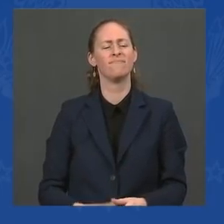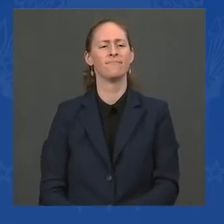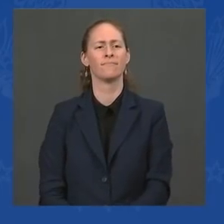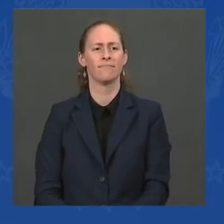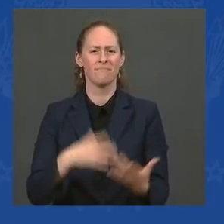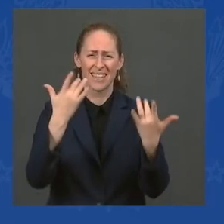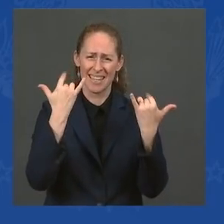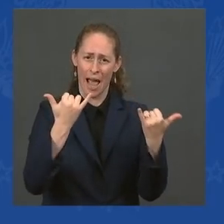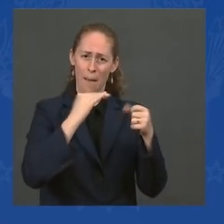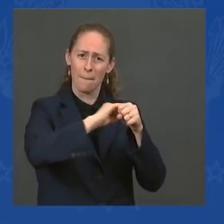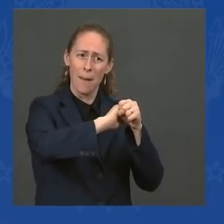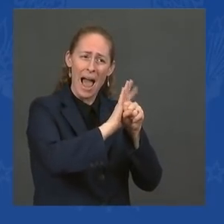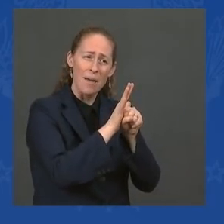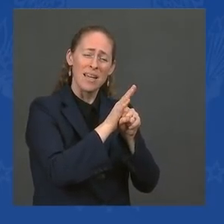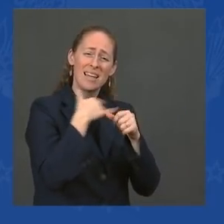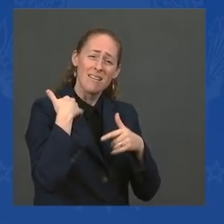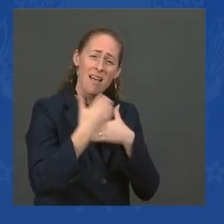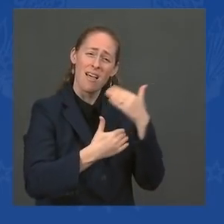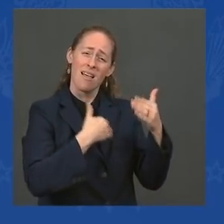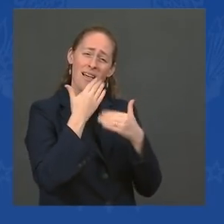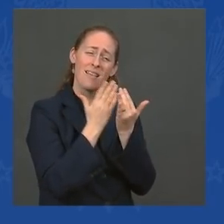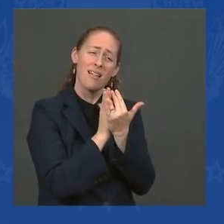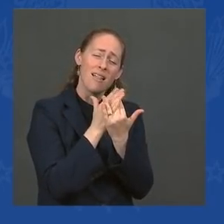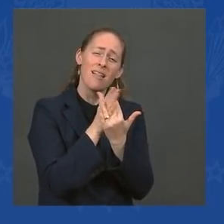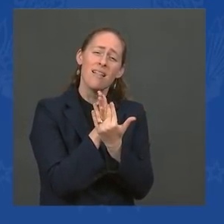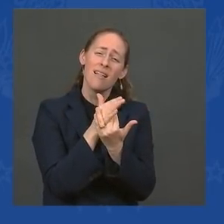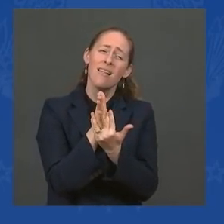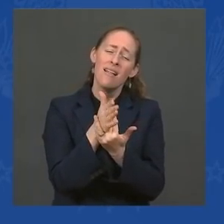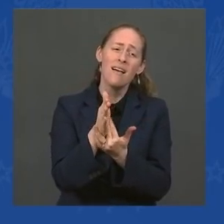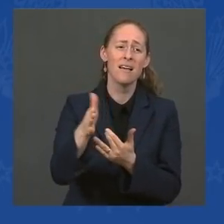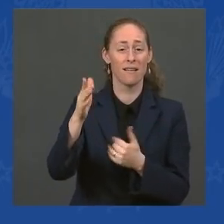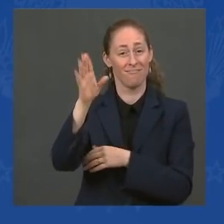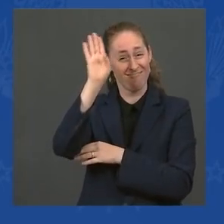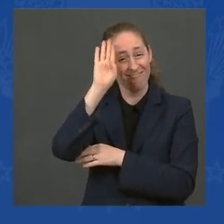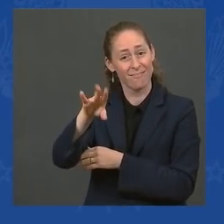that cost America 700,000 lives thus far,